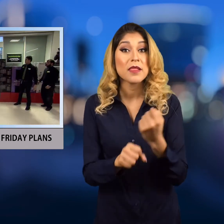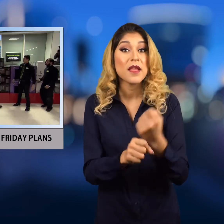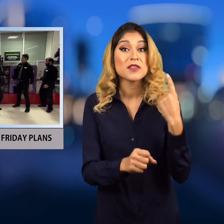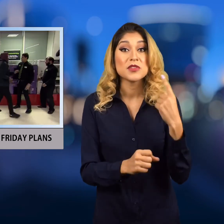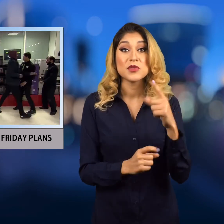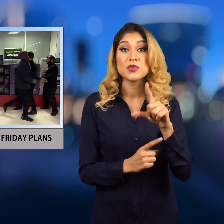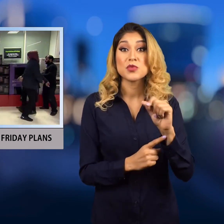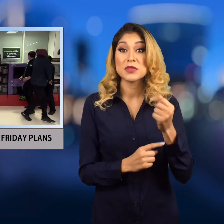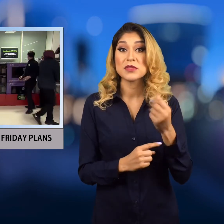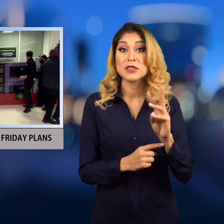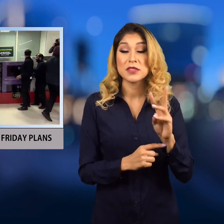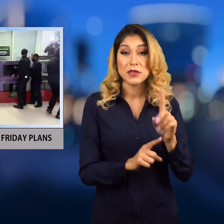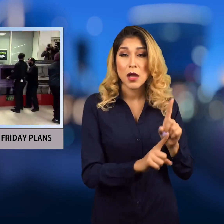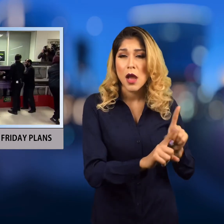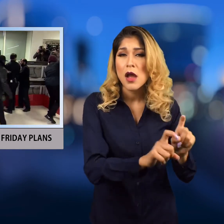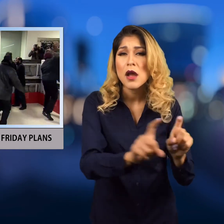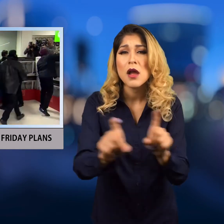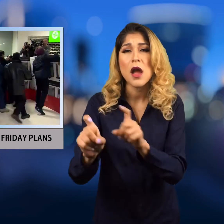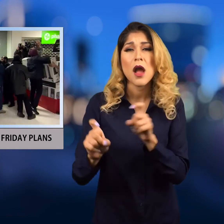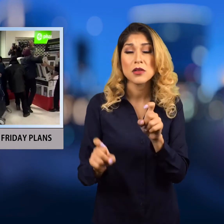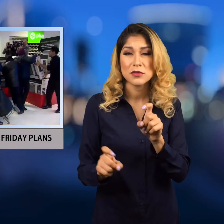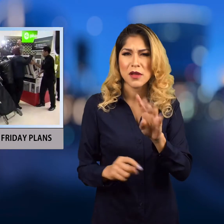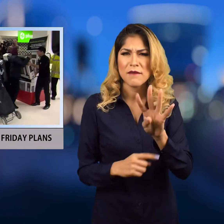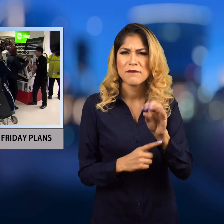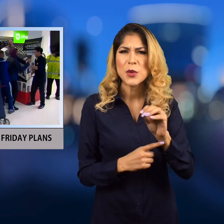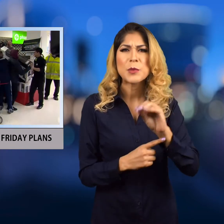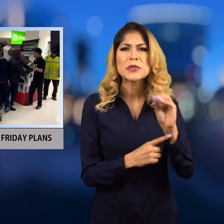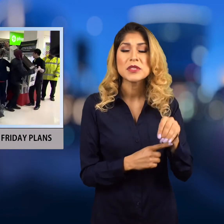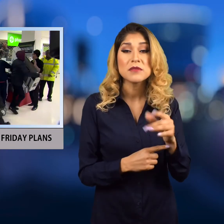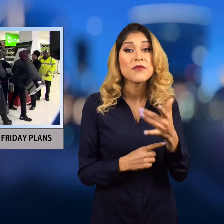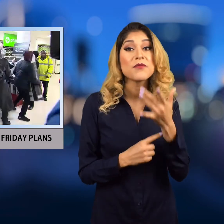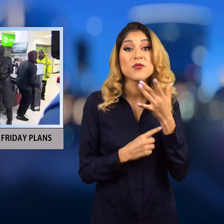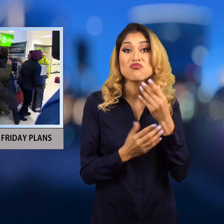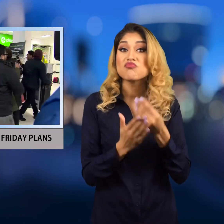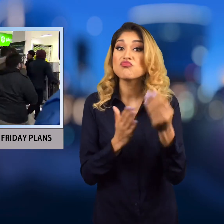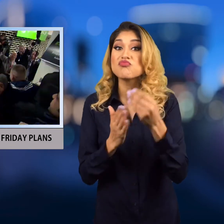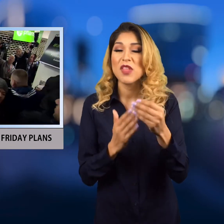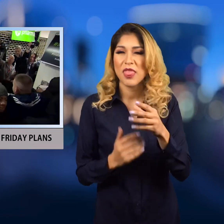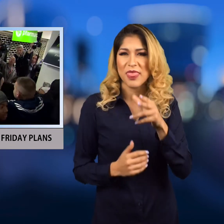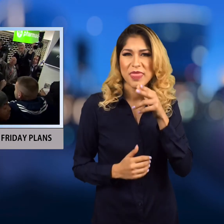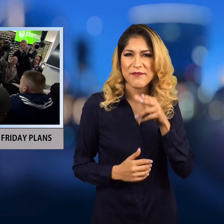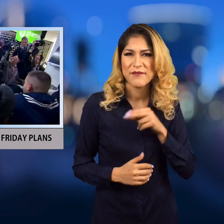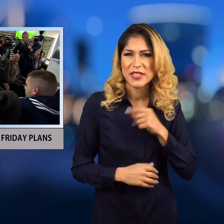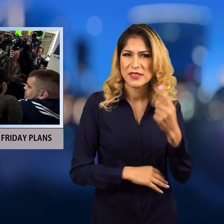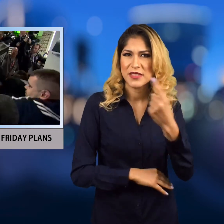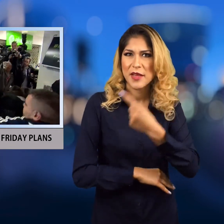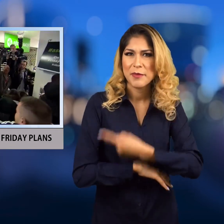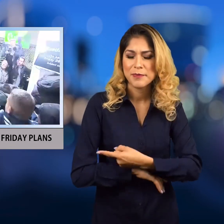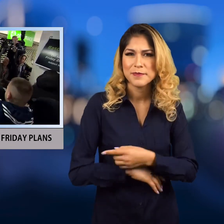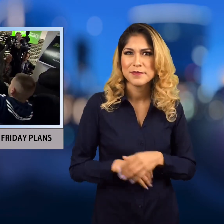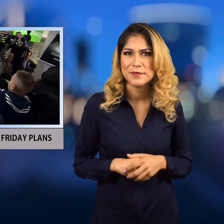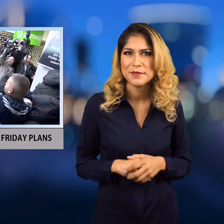In 2016 only 40 percent of those surveyed say they'd shop on Thanksgiving day.